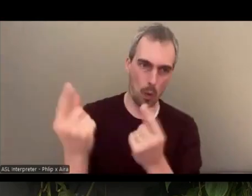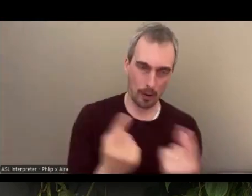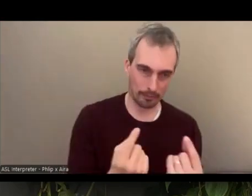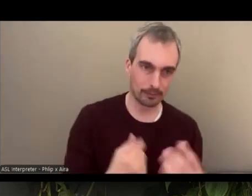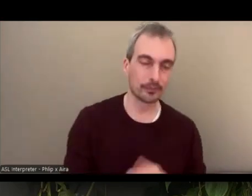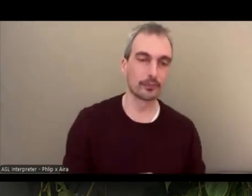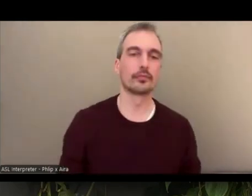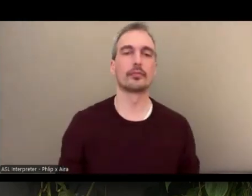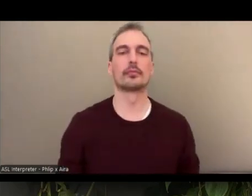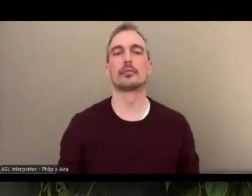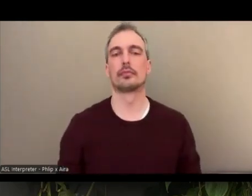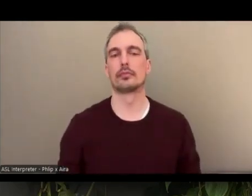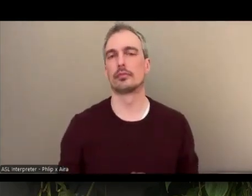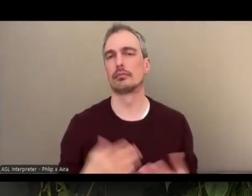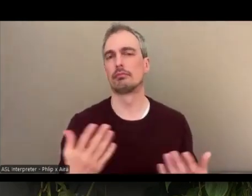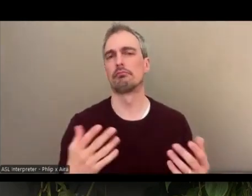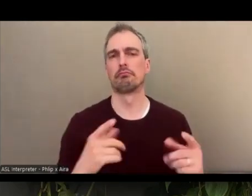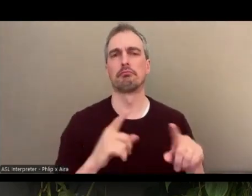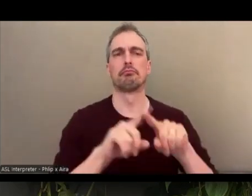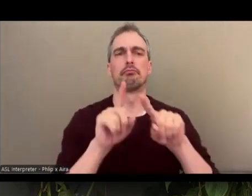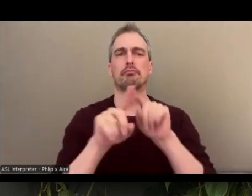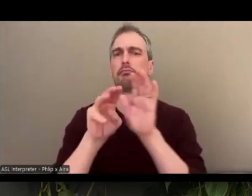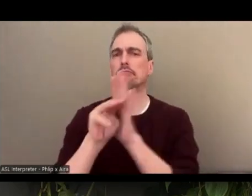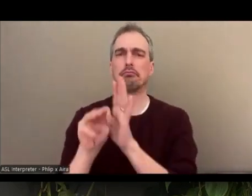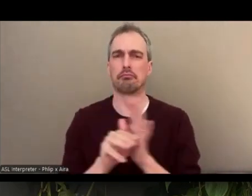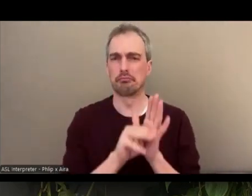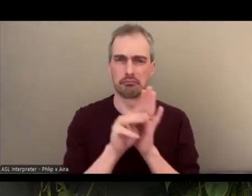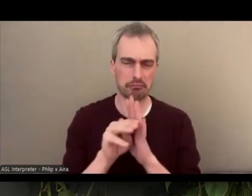And we're gonna focus on the W3C's model for the purpose of this talk. So